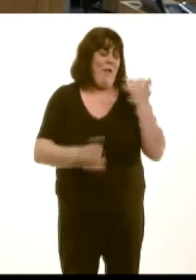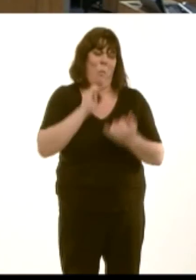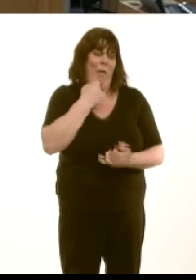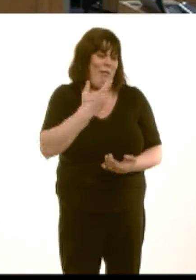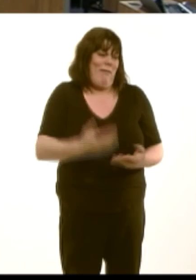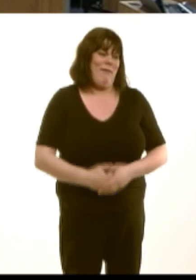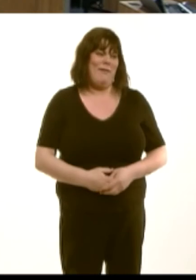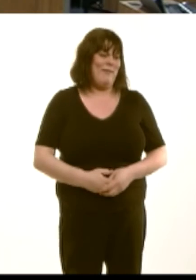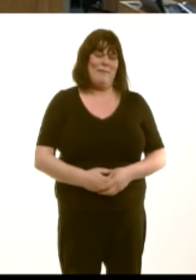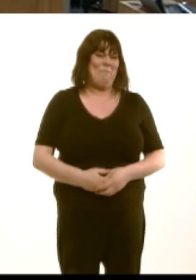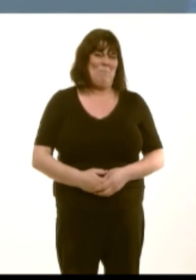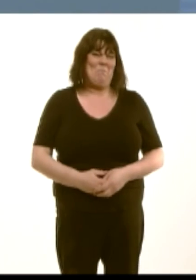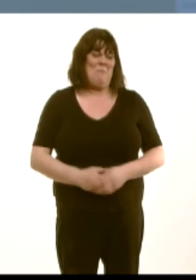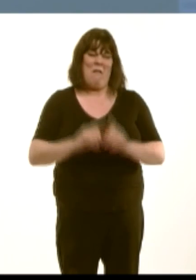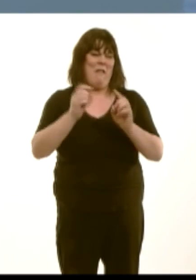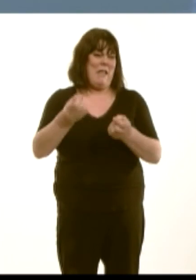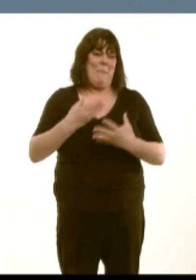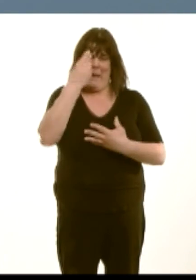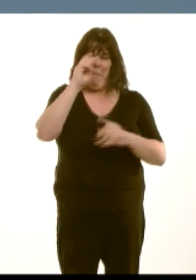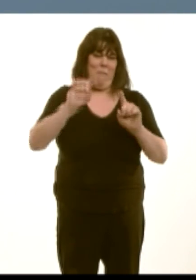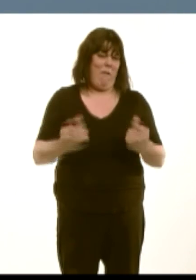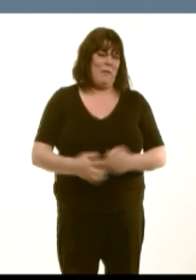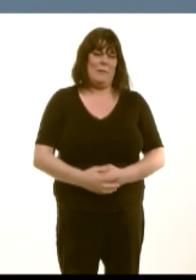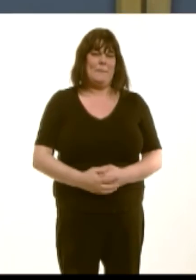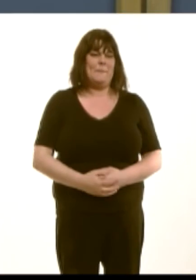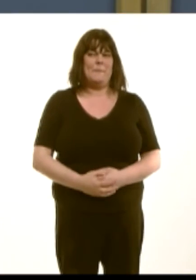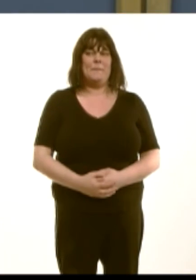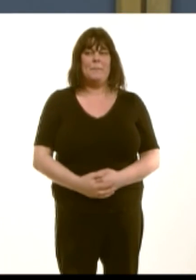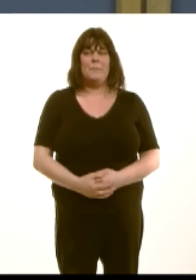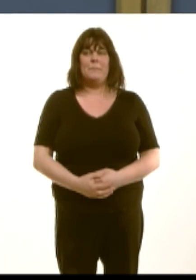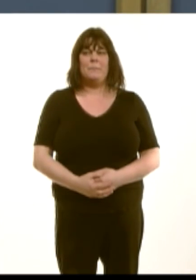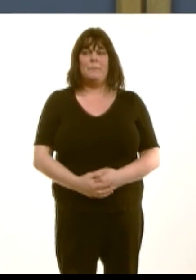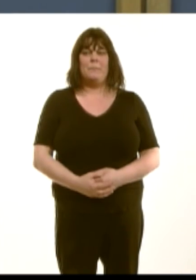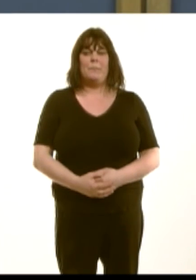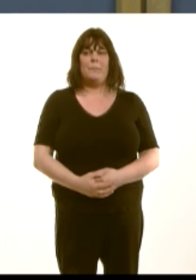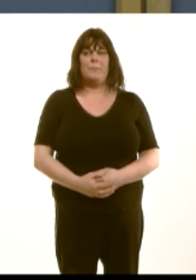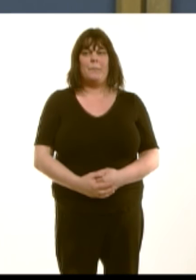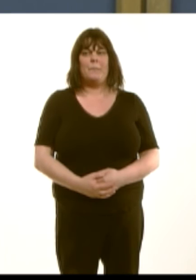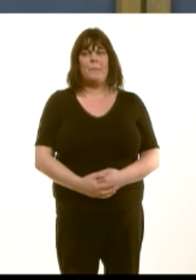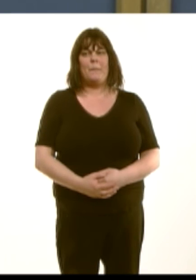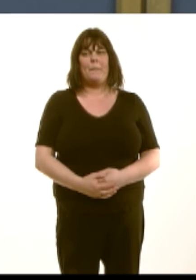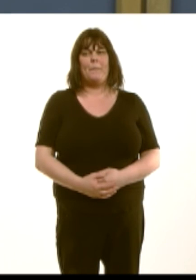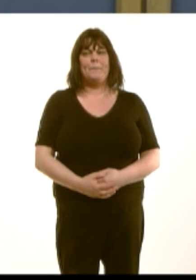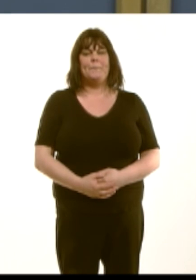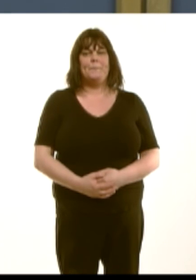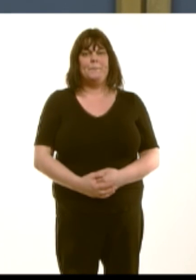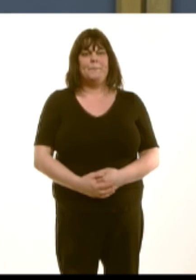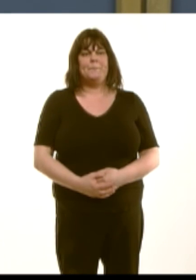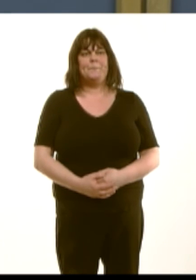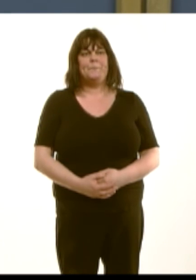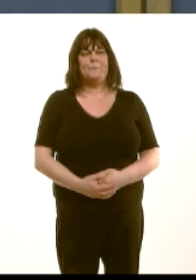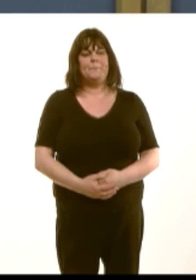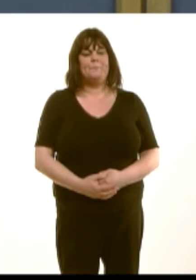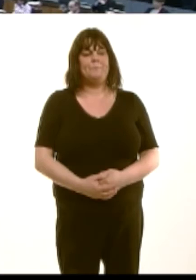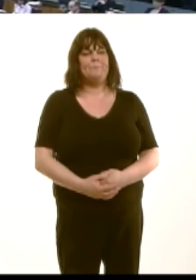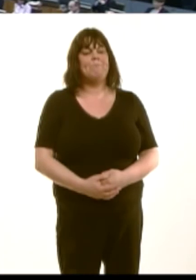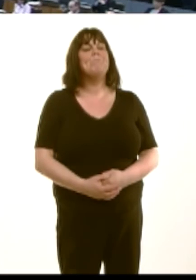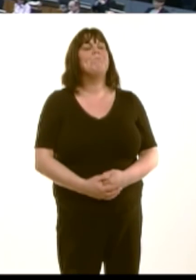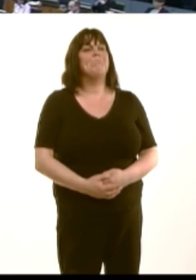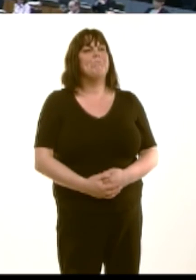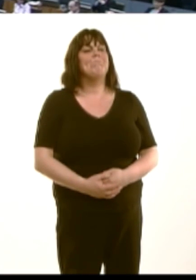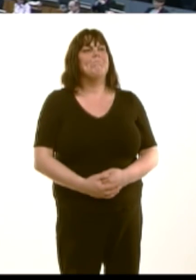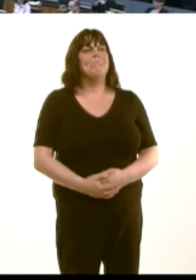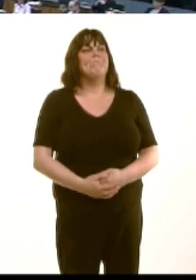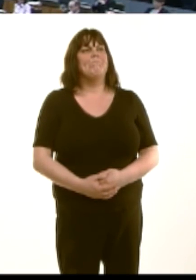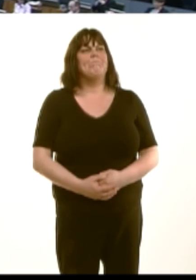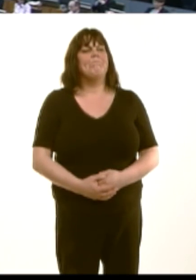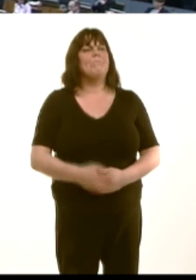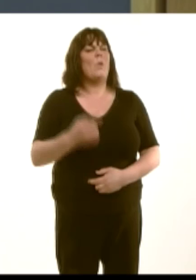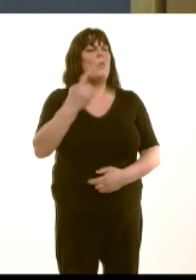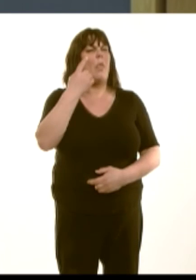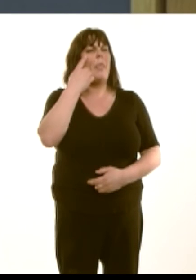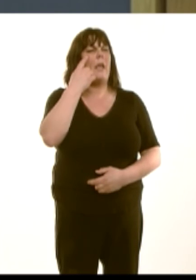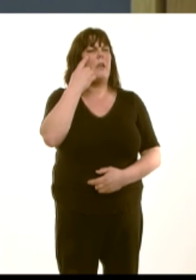Alun Ffred Jones: Nid wyf iín meddwl y bydd teulu Mr Irfon Williams yn diolch i chi am